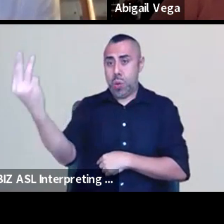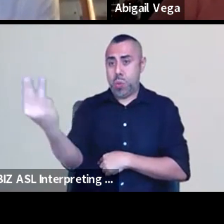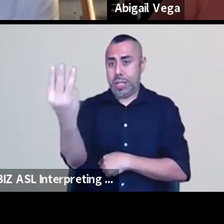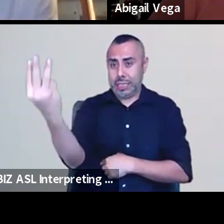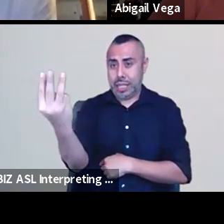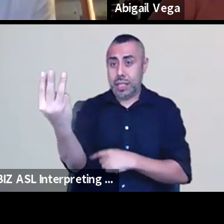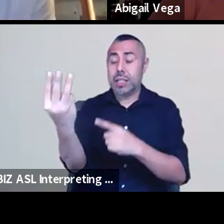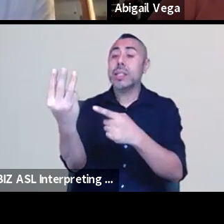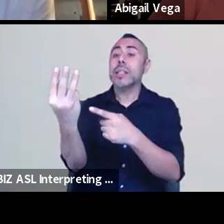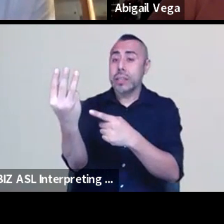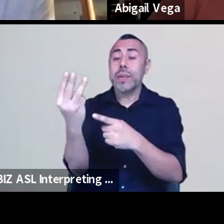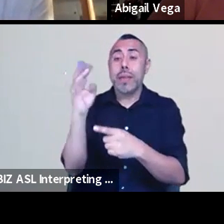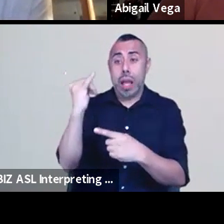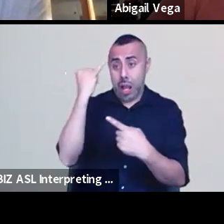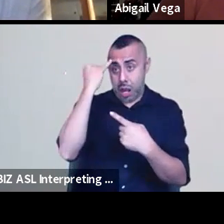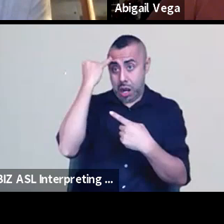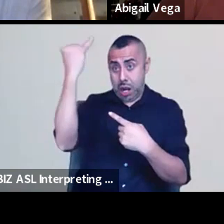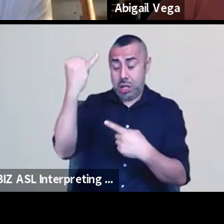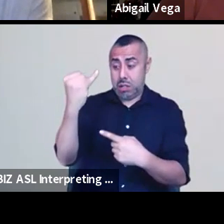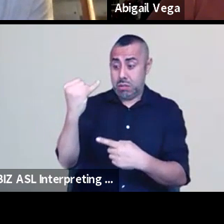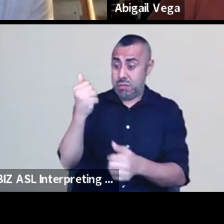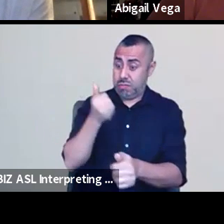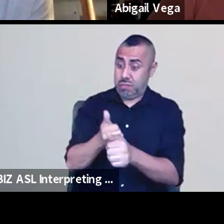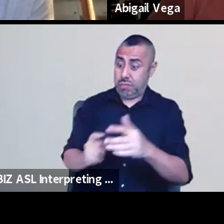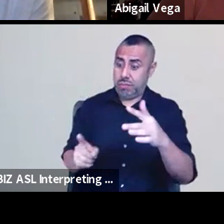It came from me listening to the Healing Justice podcast